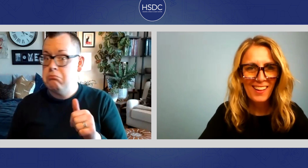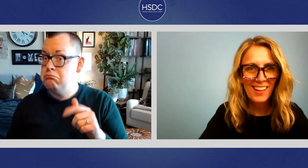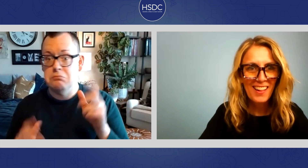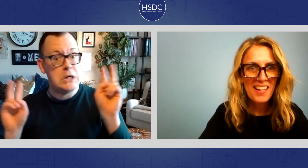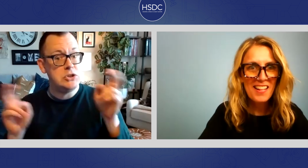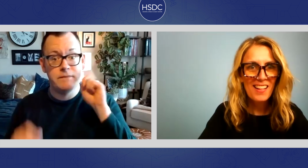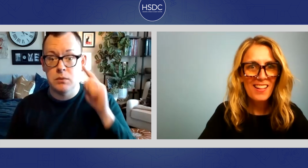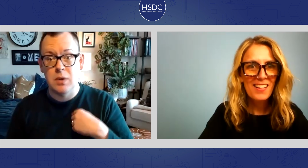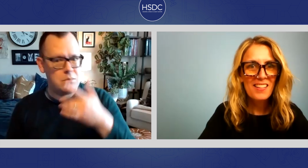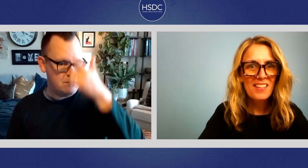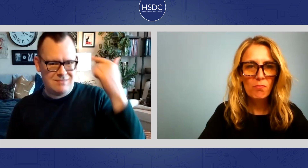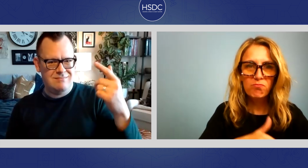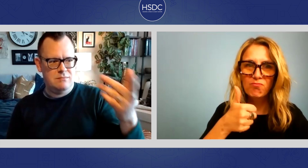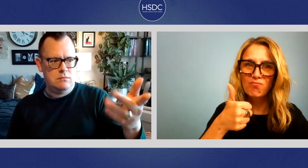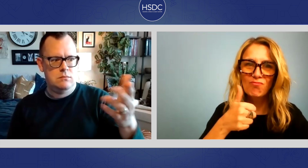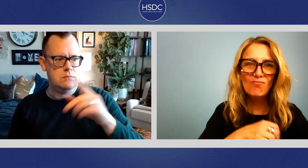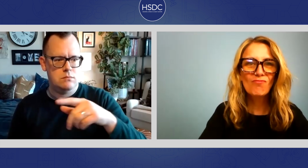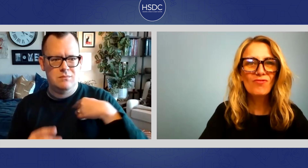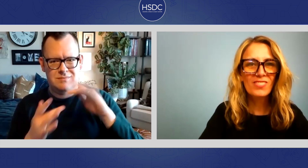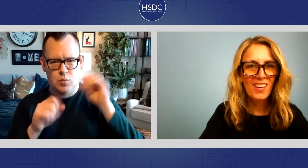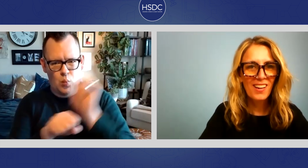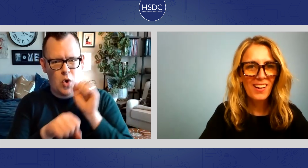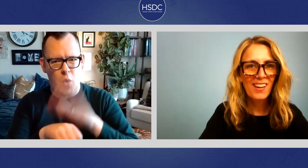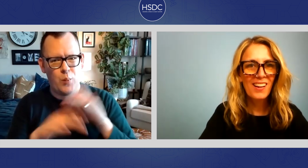It really has not been an issue for me. Most of the work is through the internet